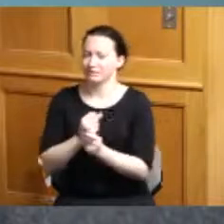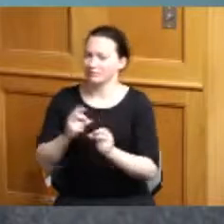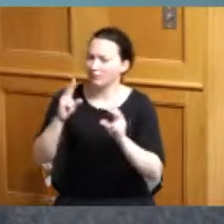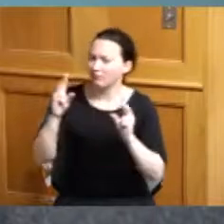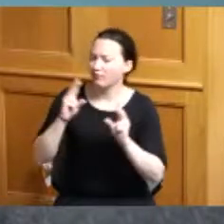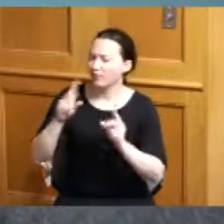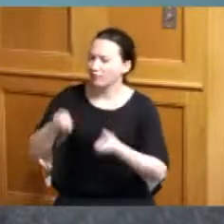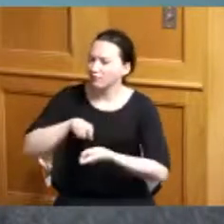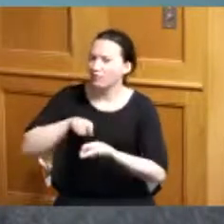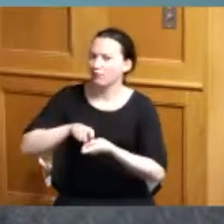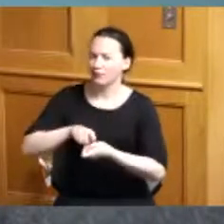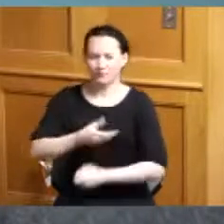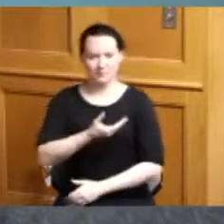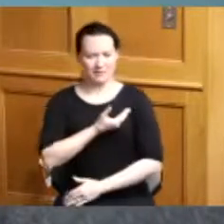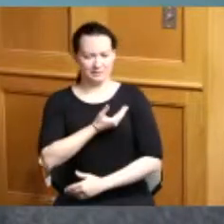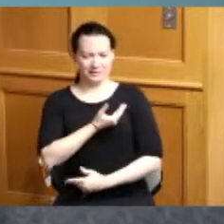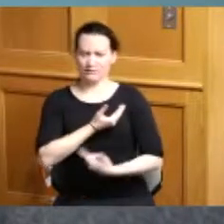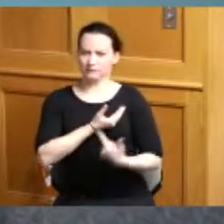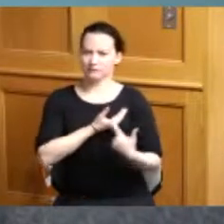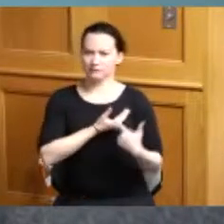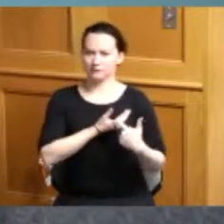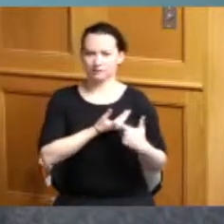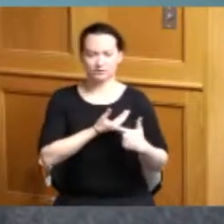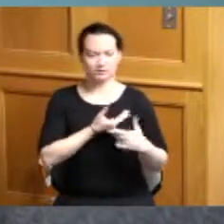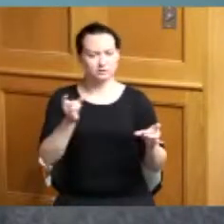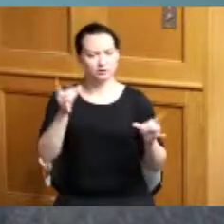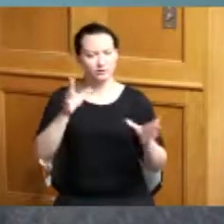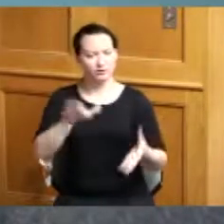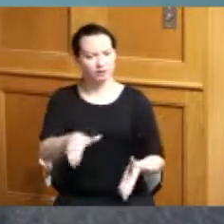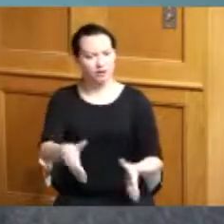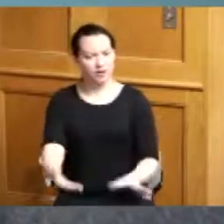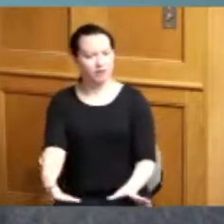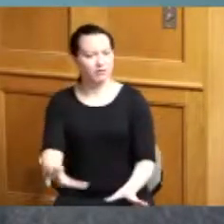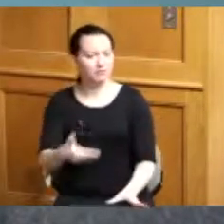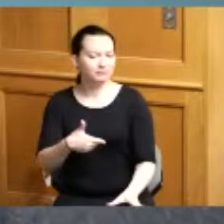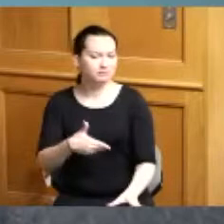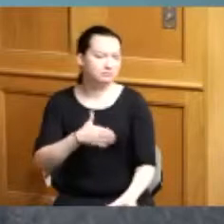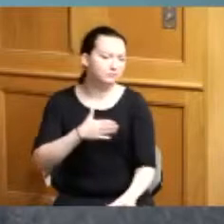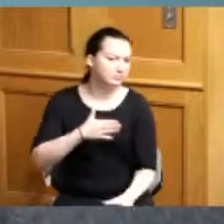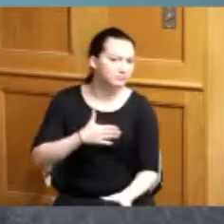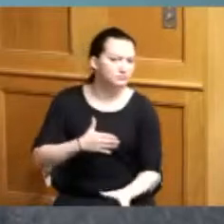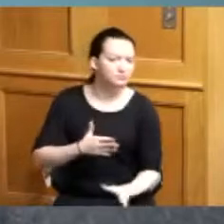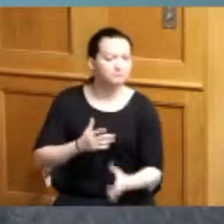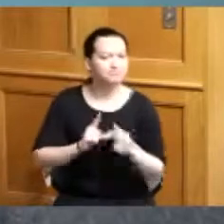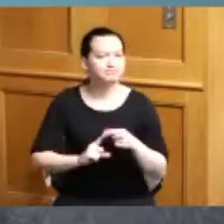particularly babies that tragically dying I just asked for you to keep a special prayer for them